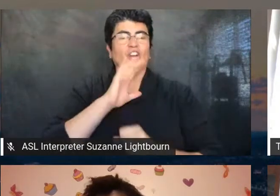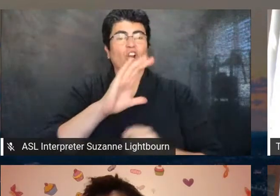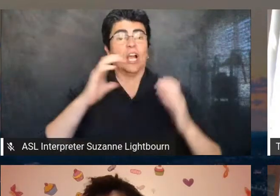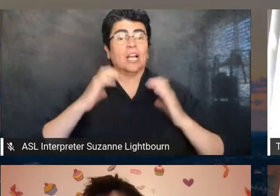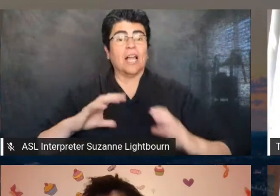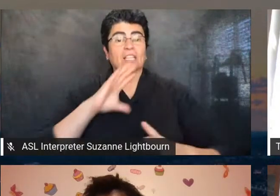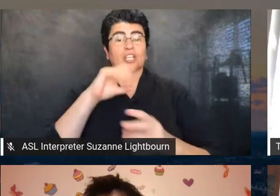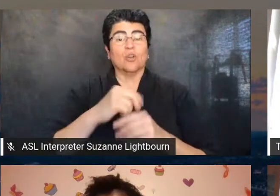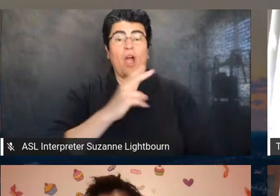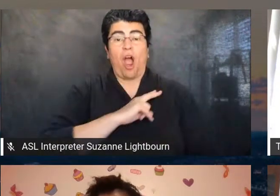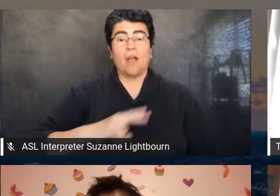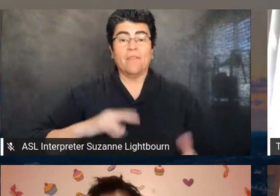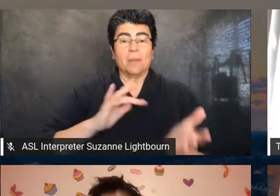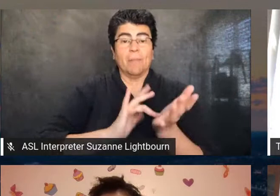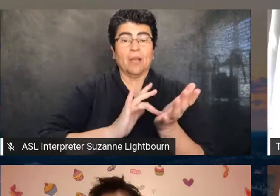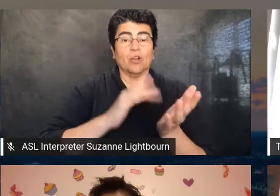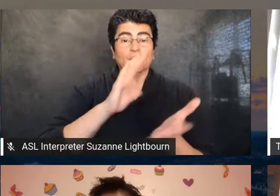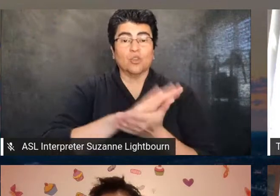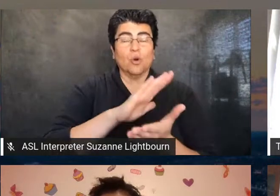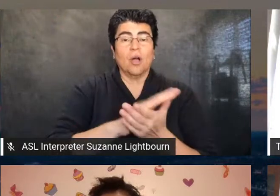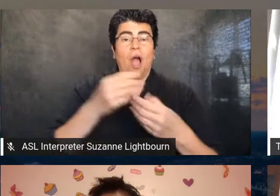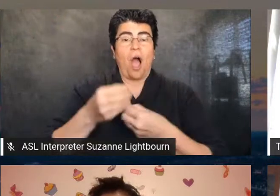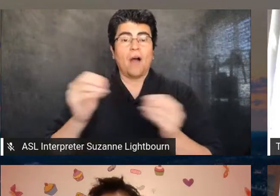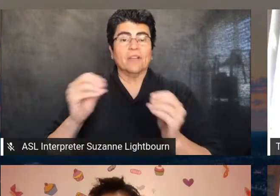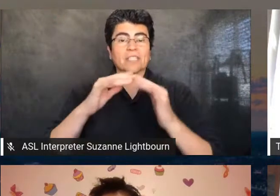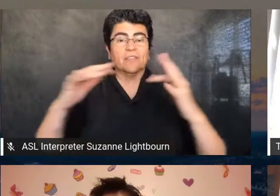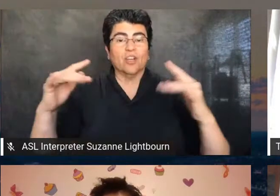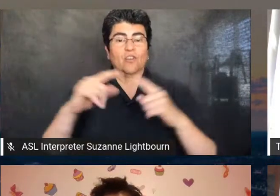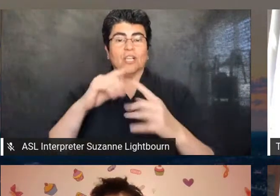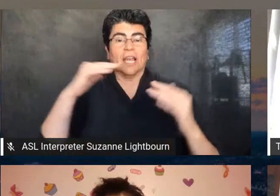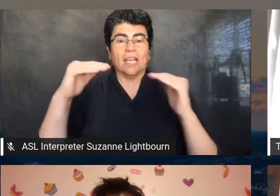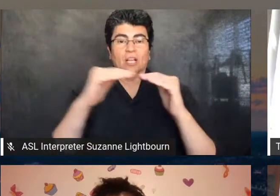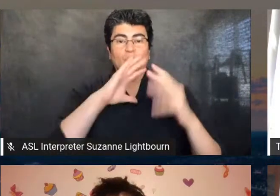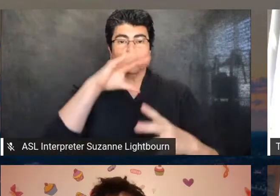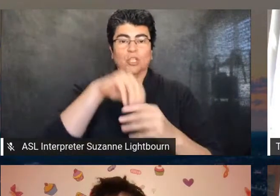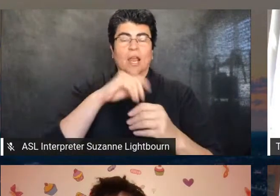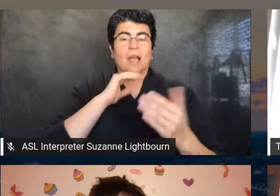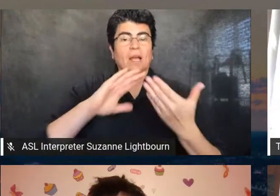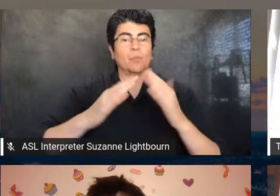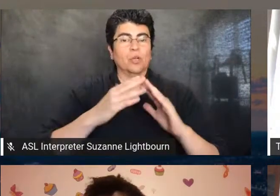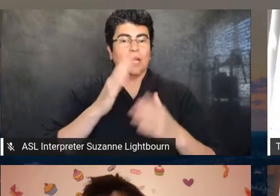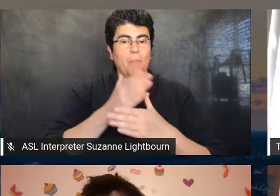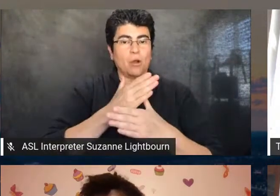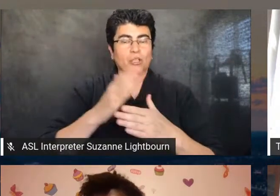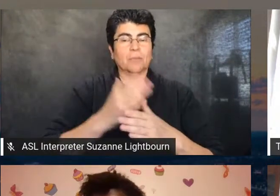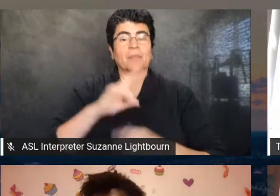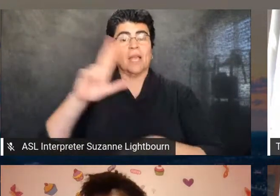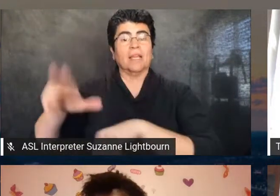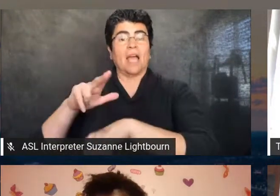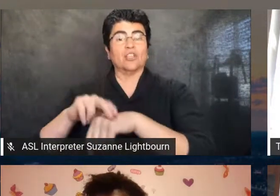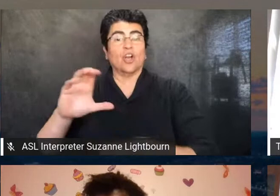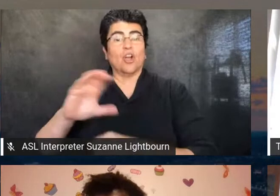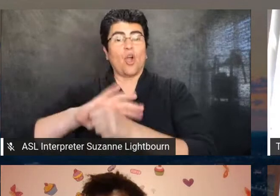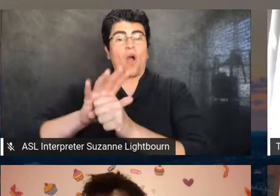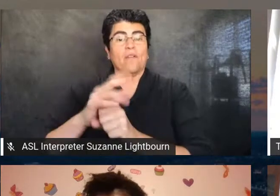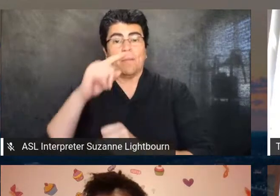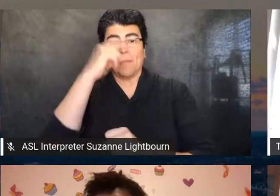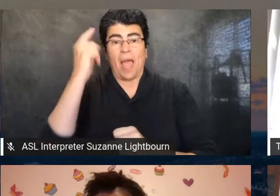the Harvard Medical School Office of Diversity and Inclusion and community partnerships, the National COVID Black Taskforce Initiative